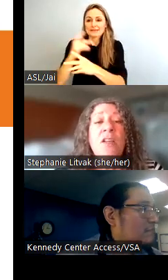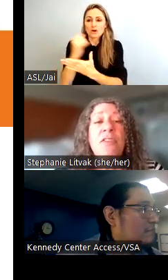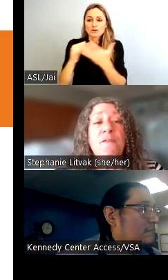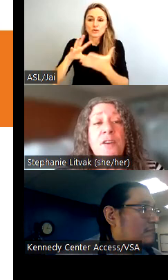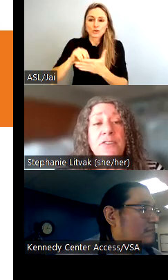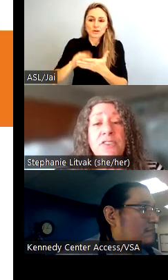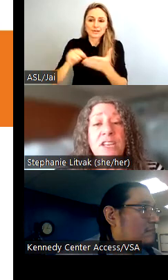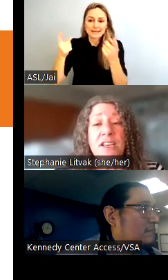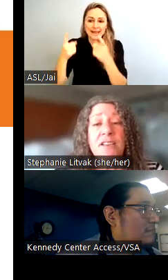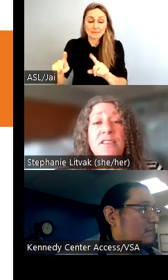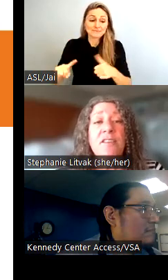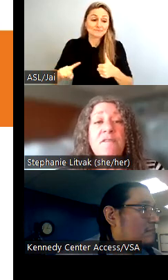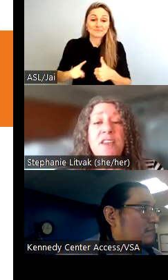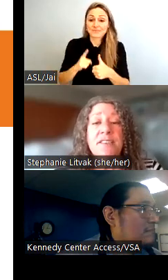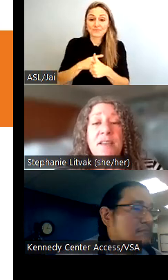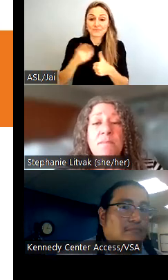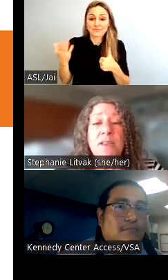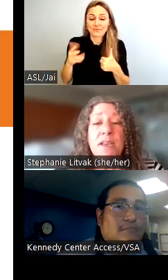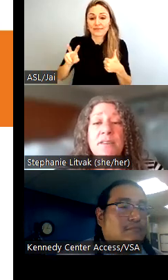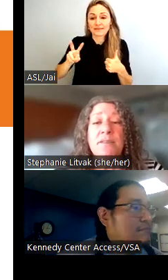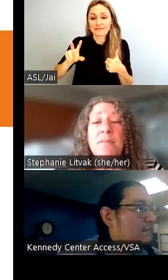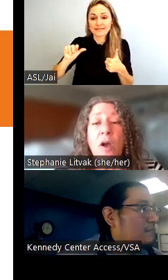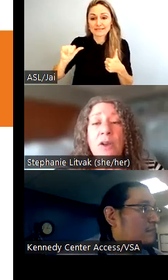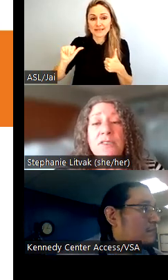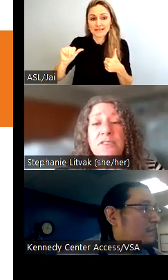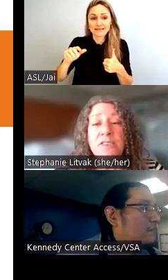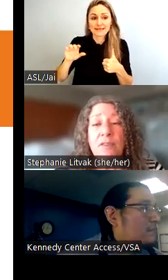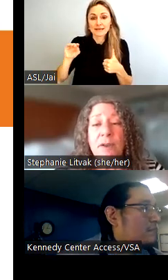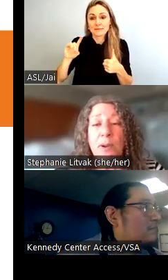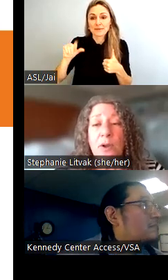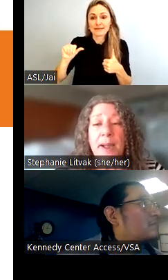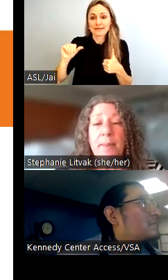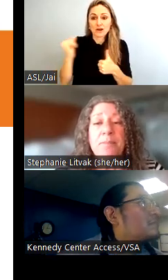The first is the VSA media arts discovery program.